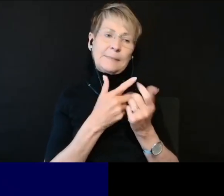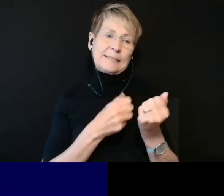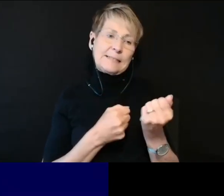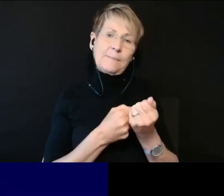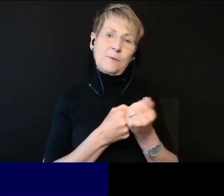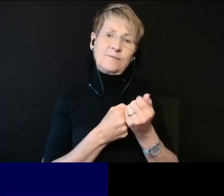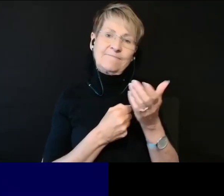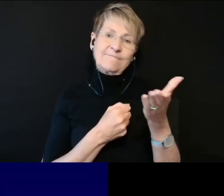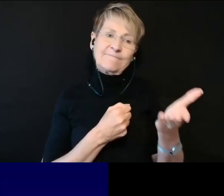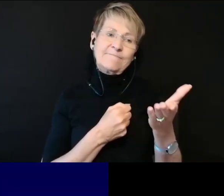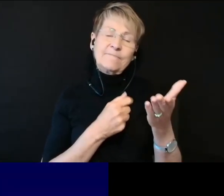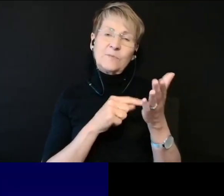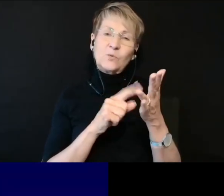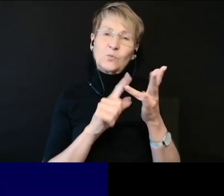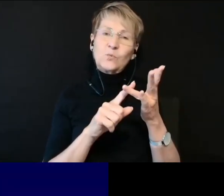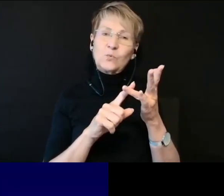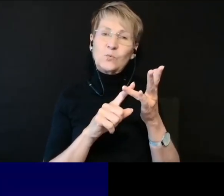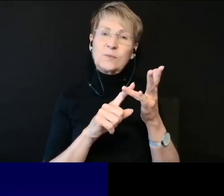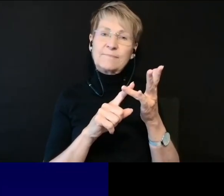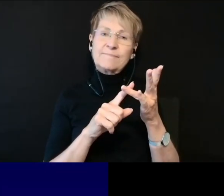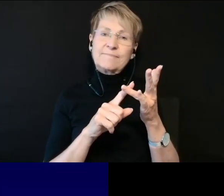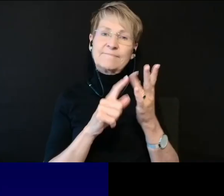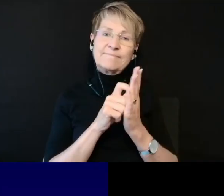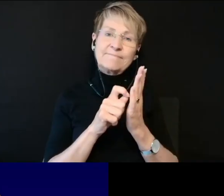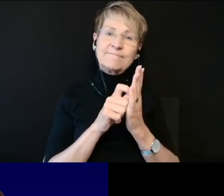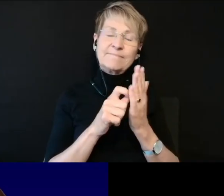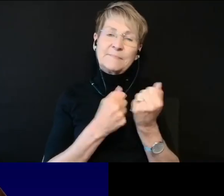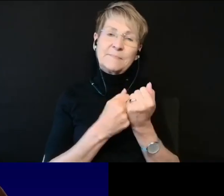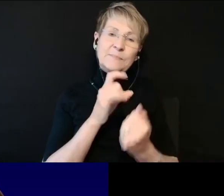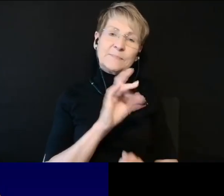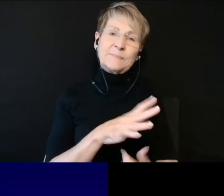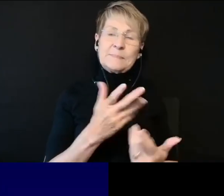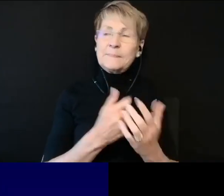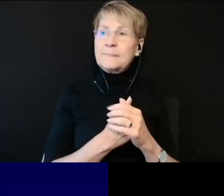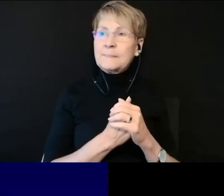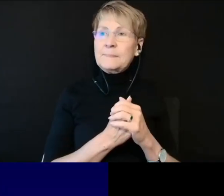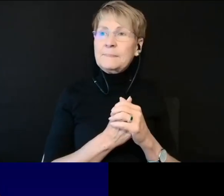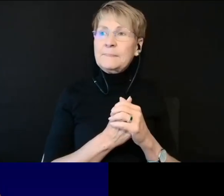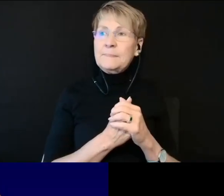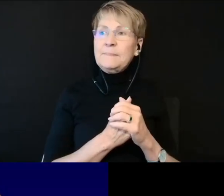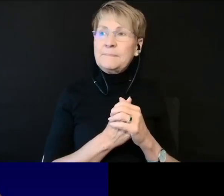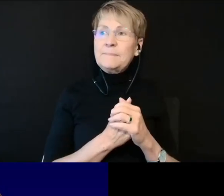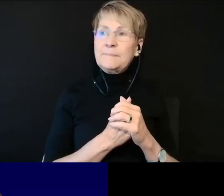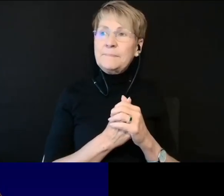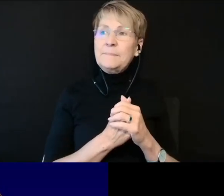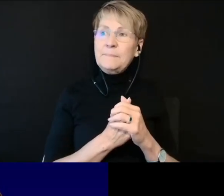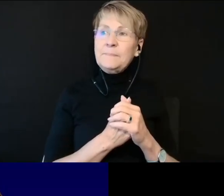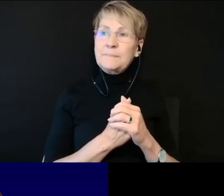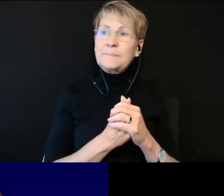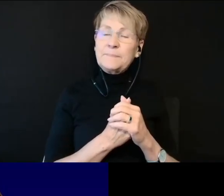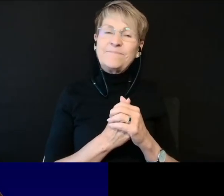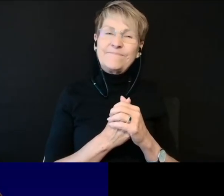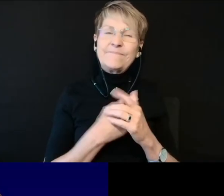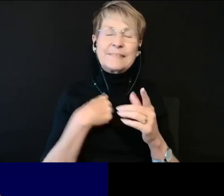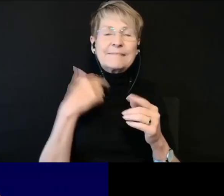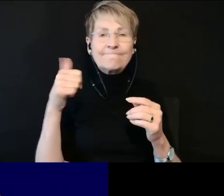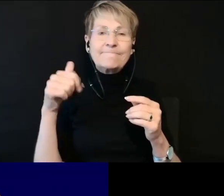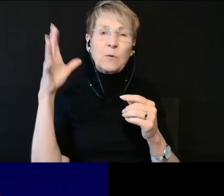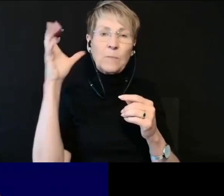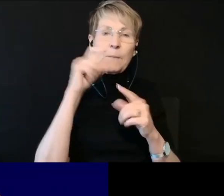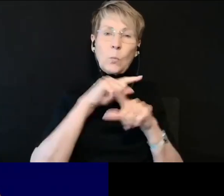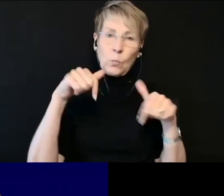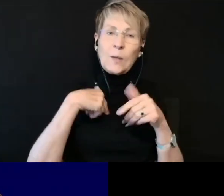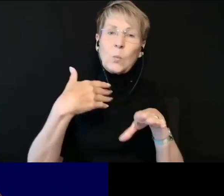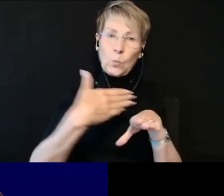Life Space Model. It does remind me of, yeah, we do work with people who have multiple disabilities